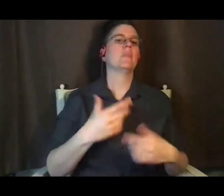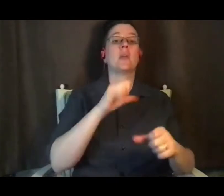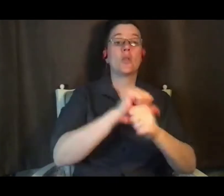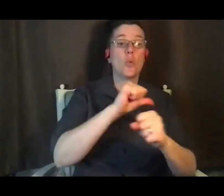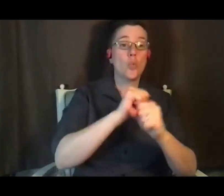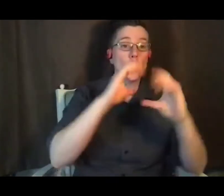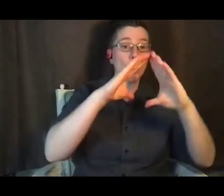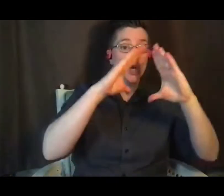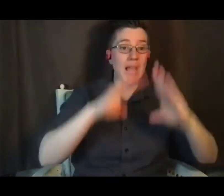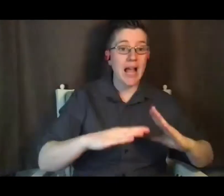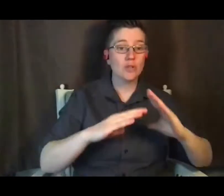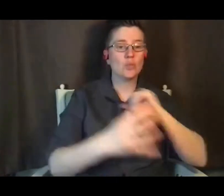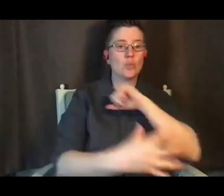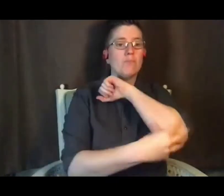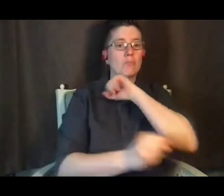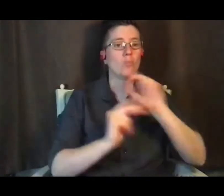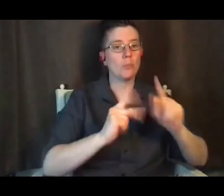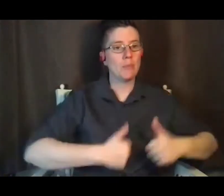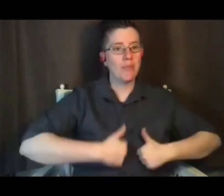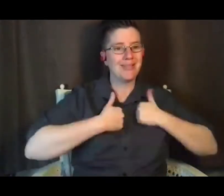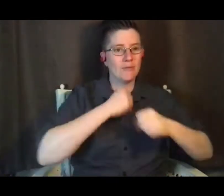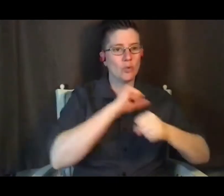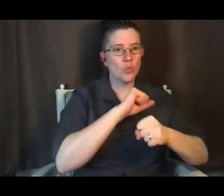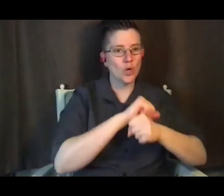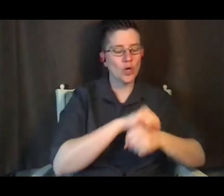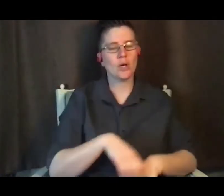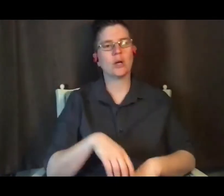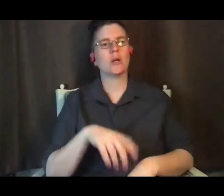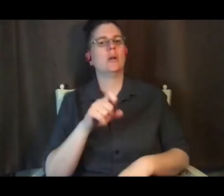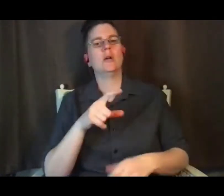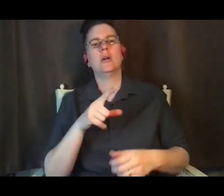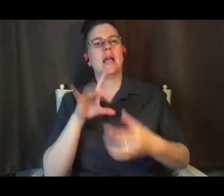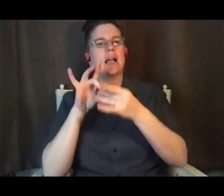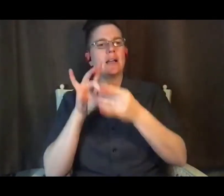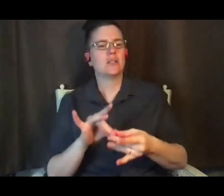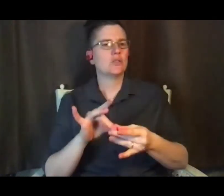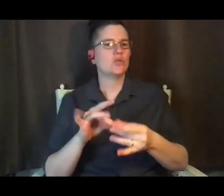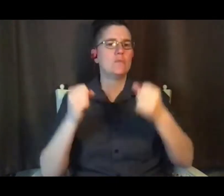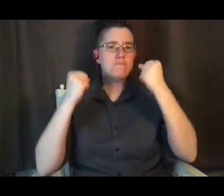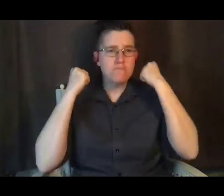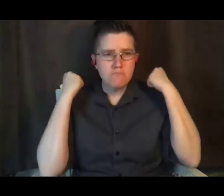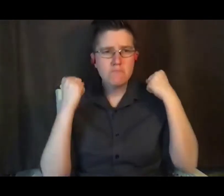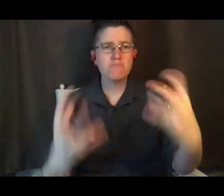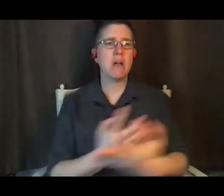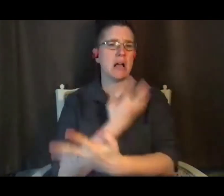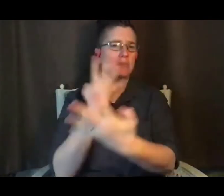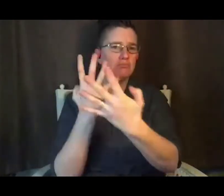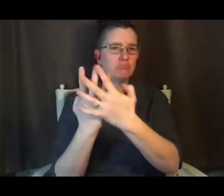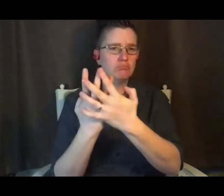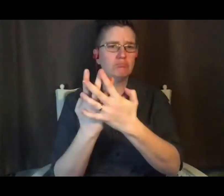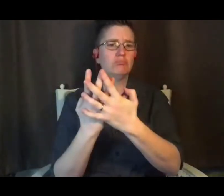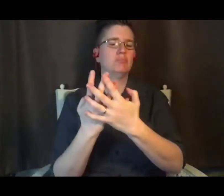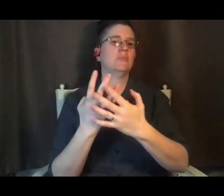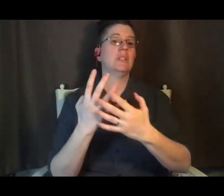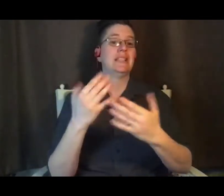ableism behind the growth of mass criminalization and mass incarceration as a new form of chattel